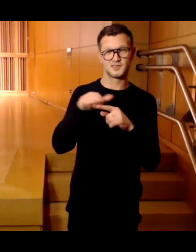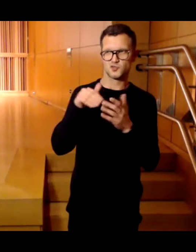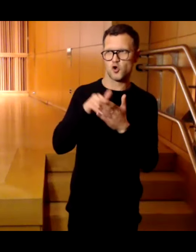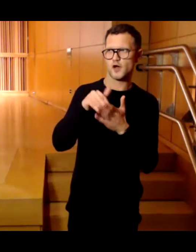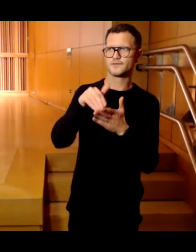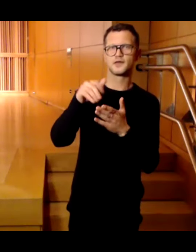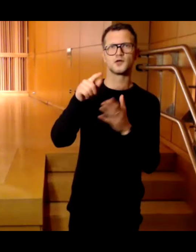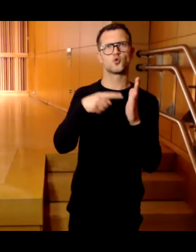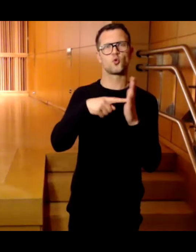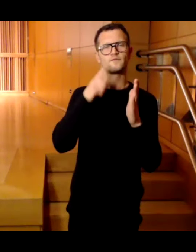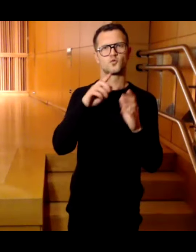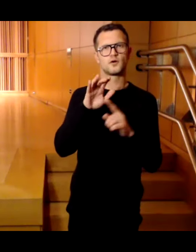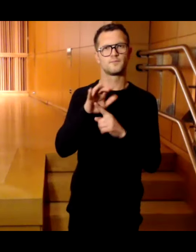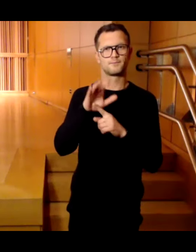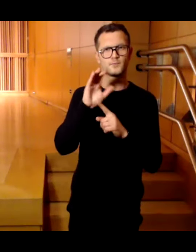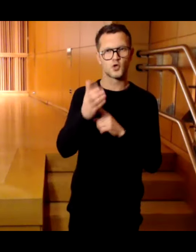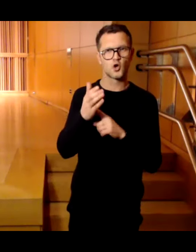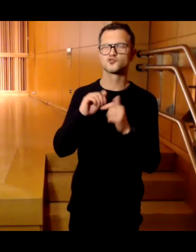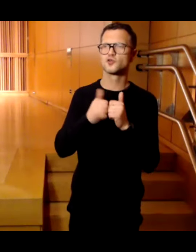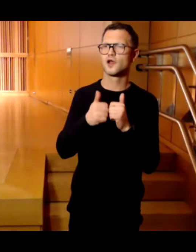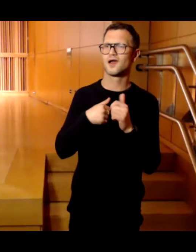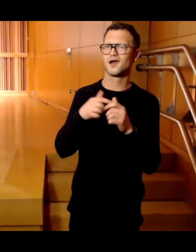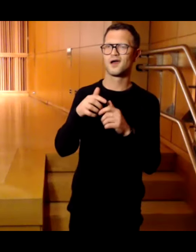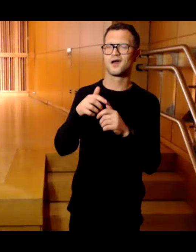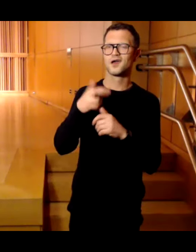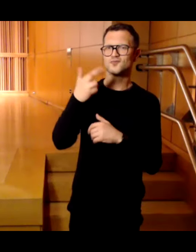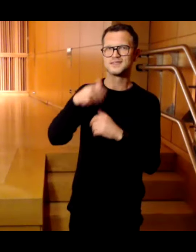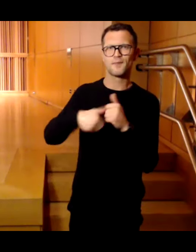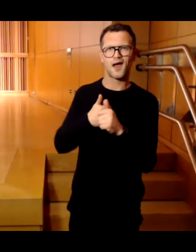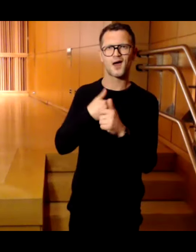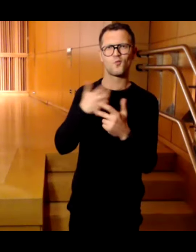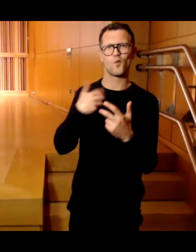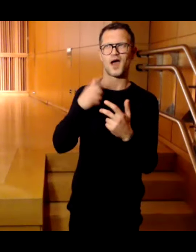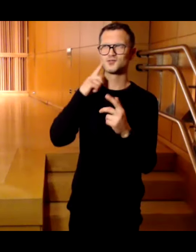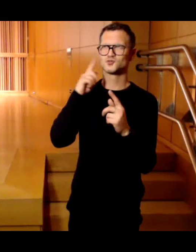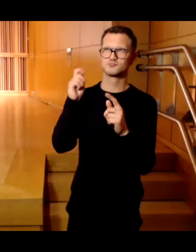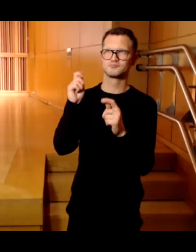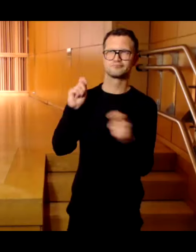is motivated by a desire to help imagine. a revivified public sphere.